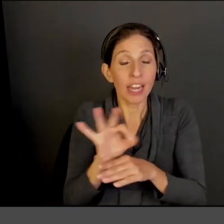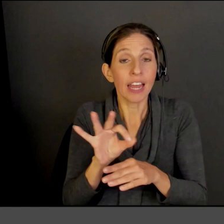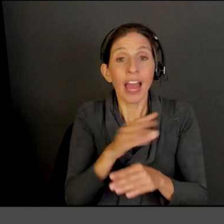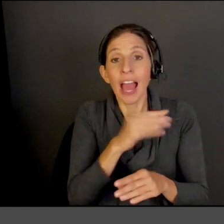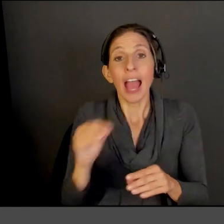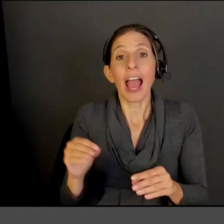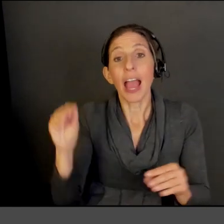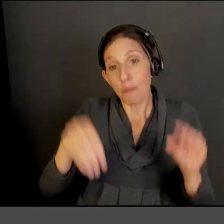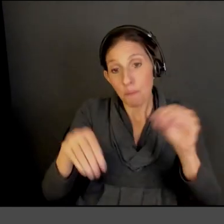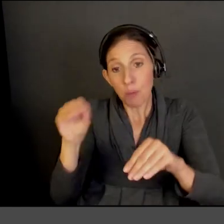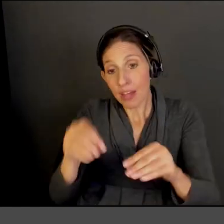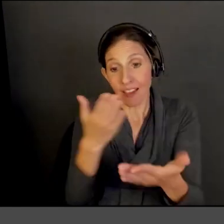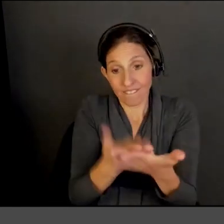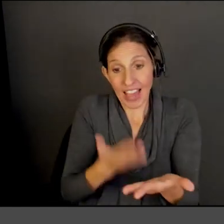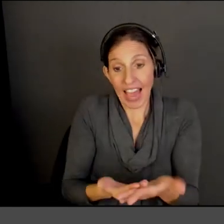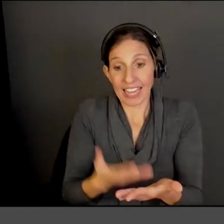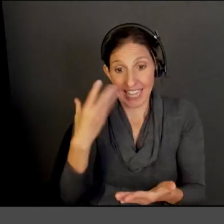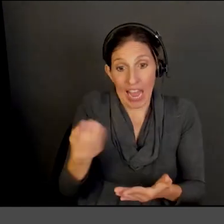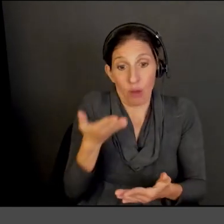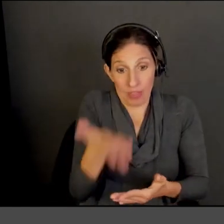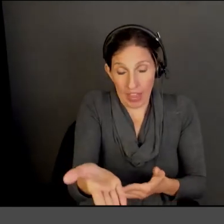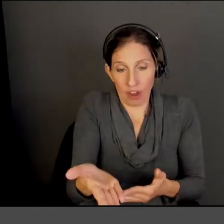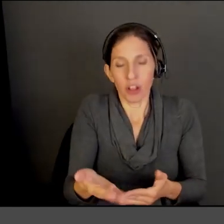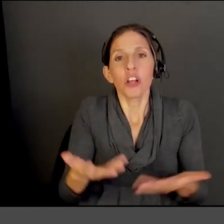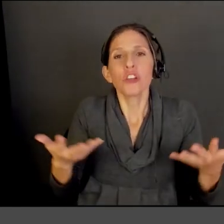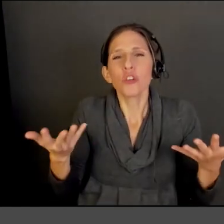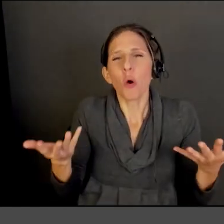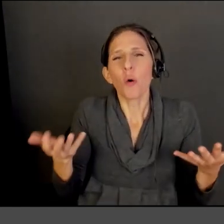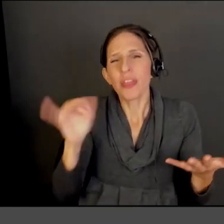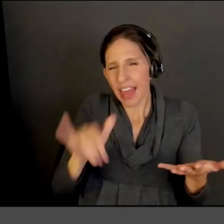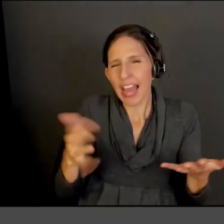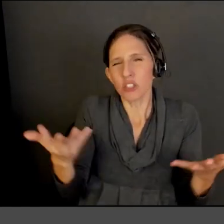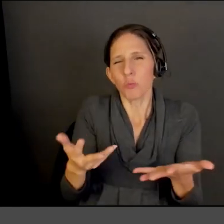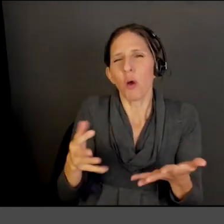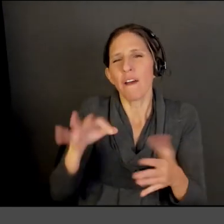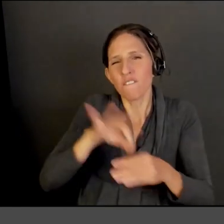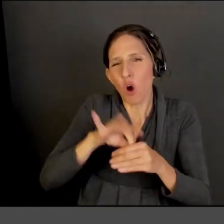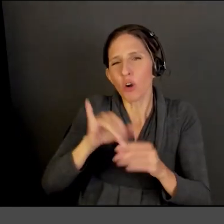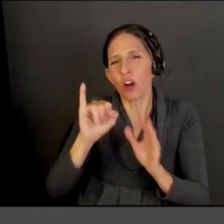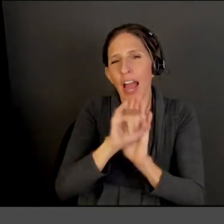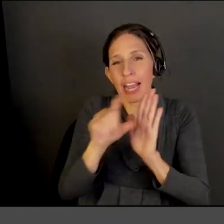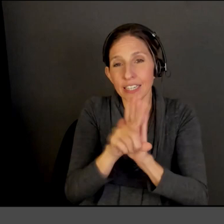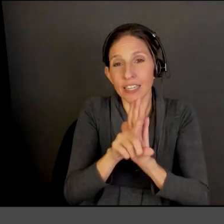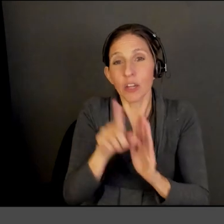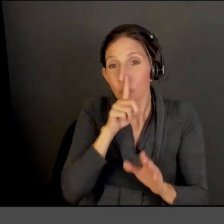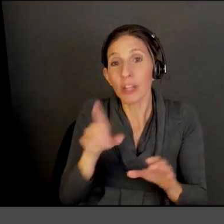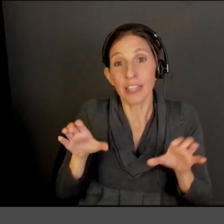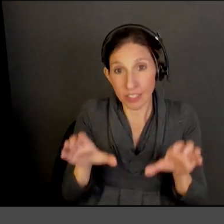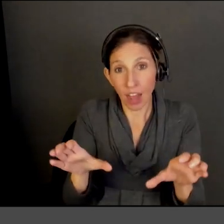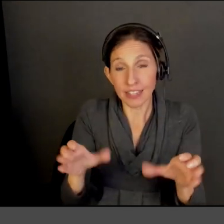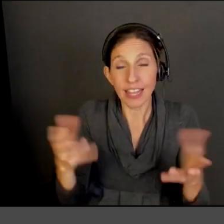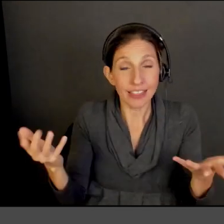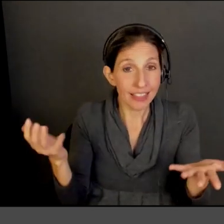THIS IS HOW IT CAME TO BE. THIS IS WHAT IT LOOKS LIKE. THIS IS HOW IT OPERATES. THIS IS HOW GERRYMANDERING REALLY WORKS.